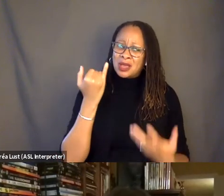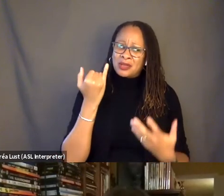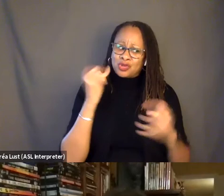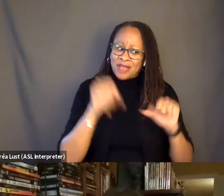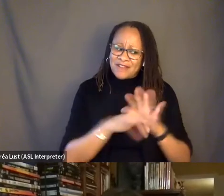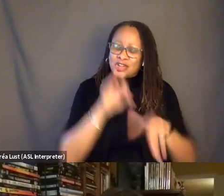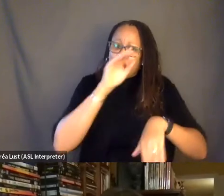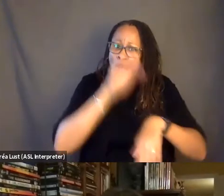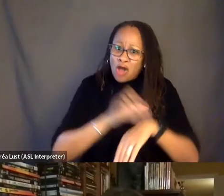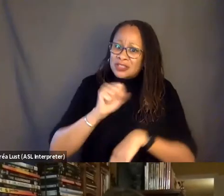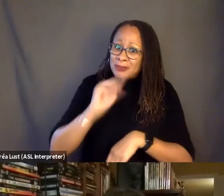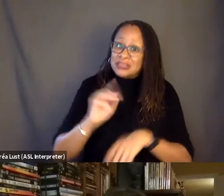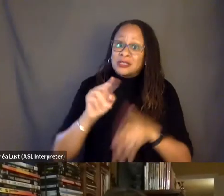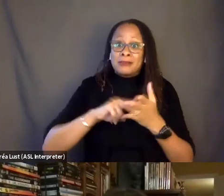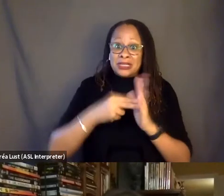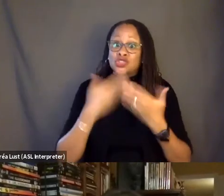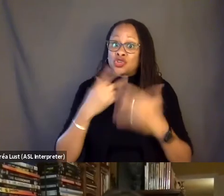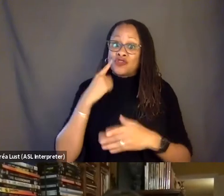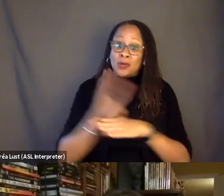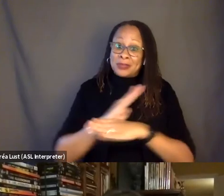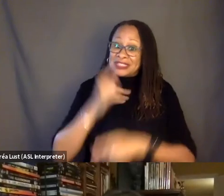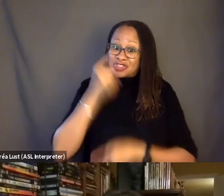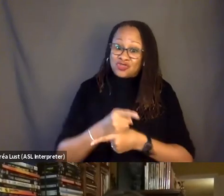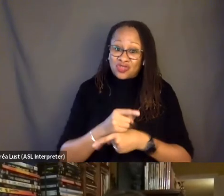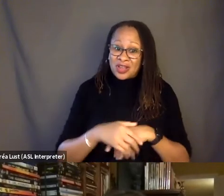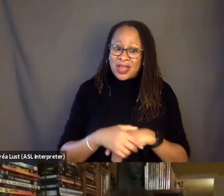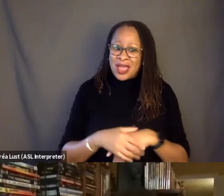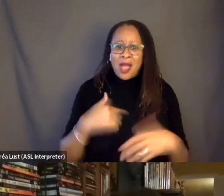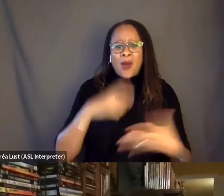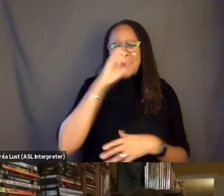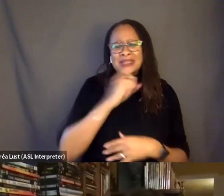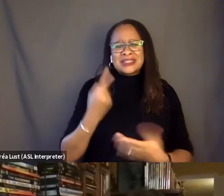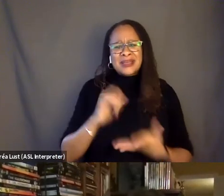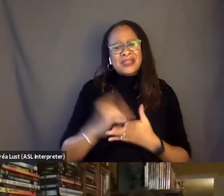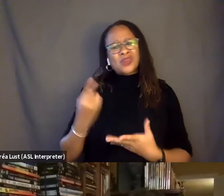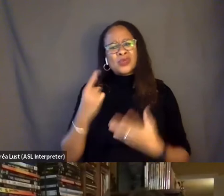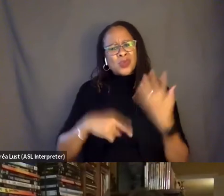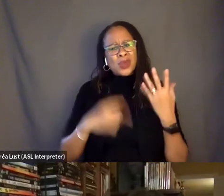Then it's also good for business, right? Is that, or am I missing something? That's always what I've wondered.